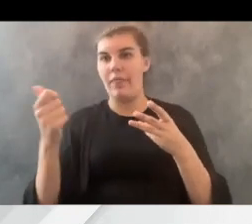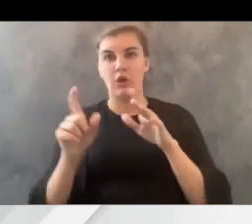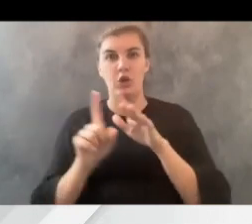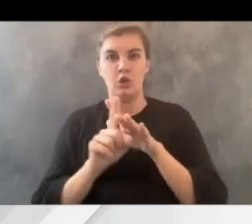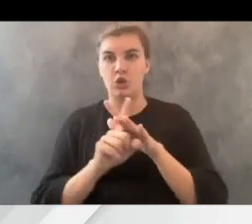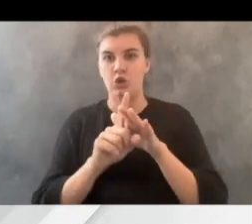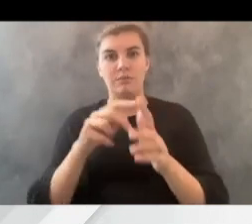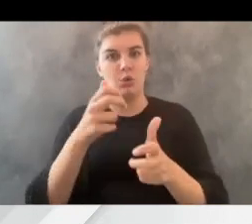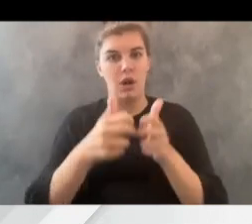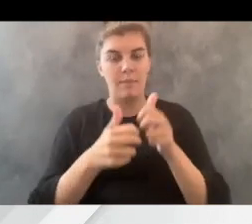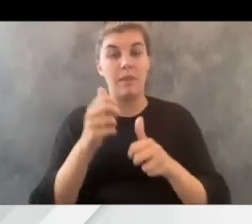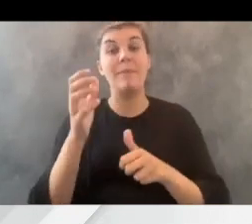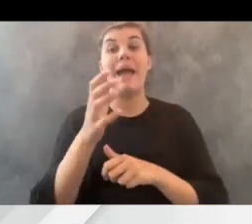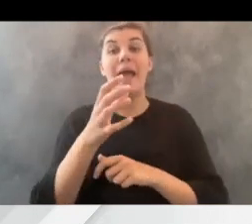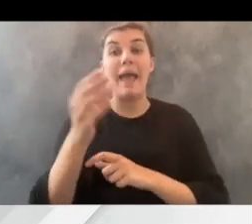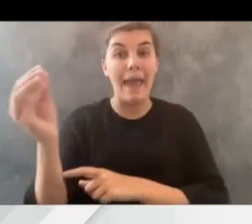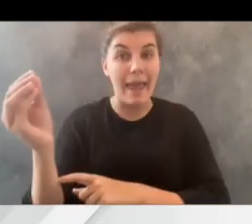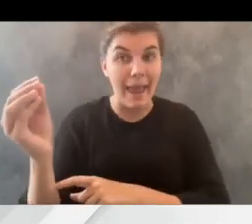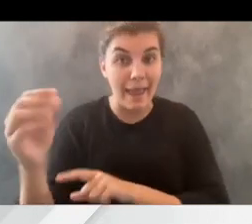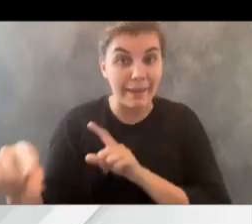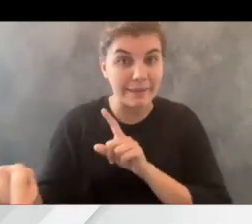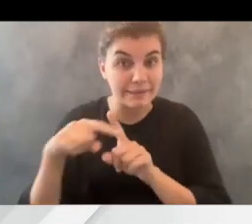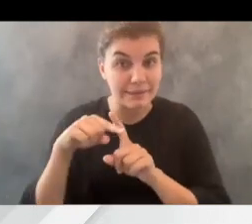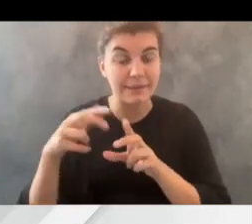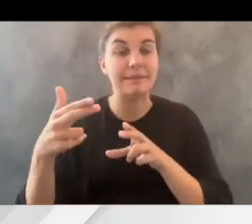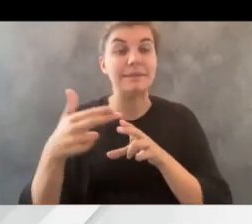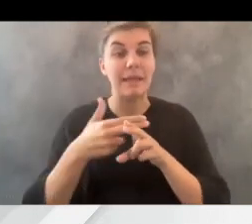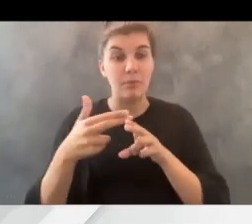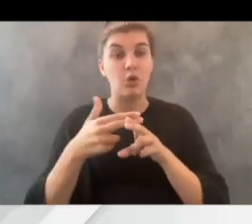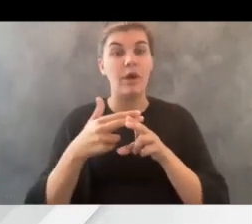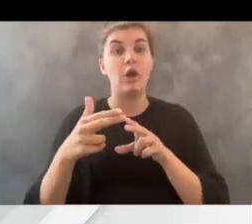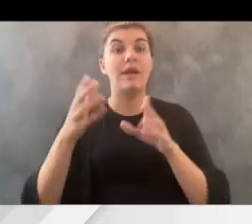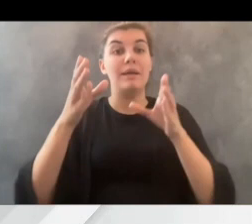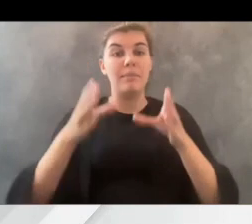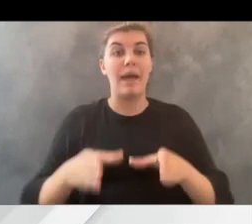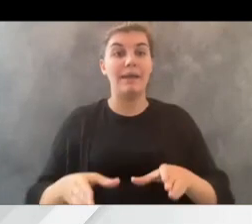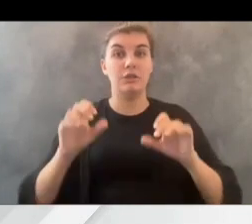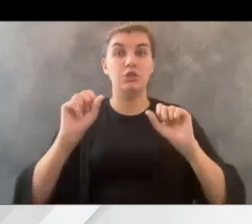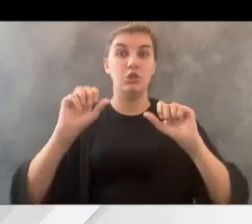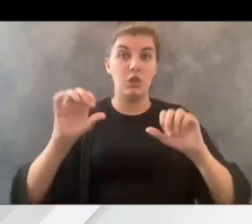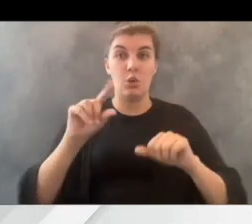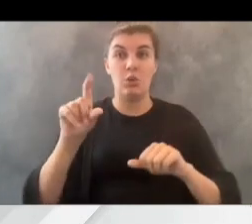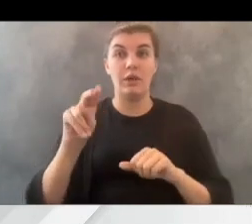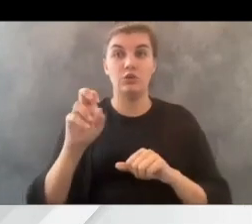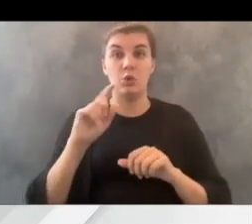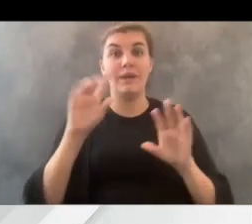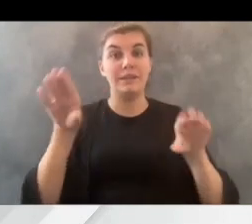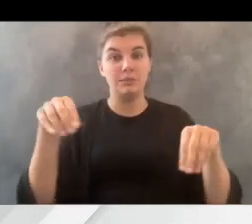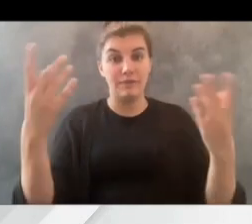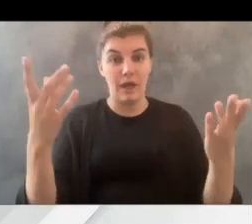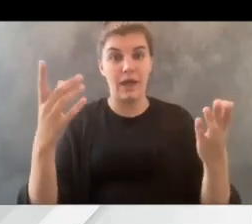and a temporary passenger loading zone is provided, it must comply with R311.